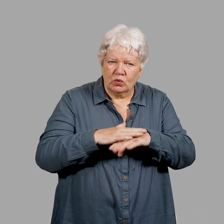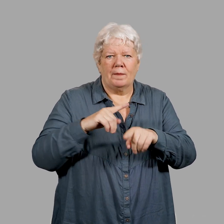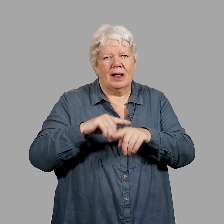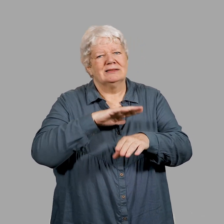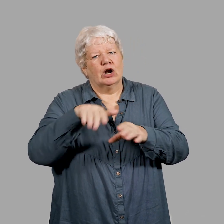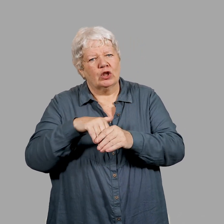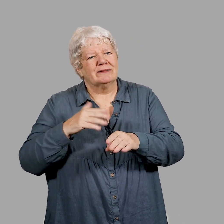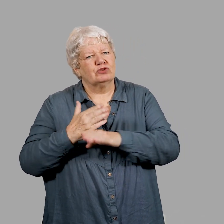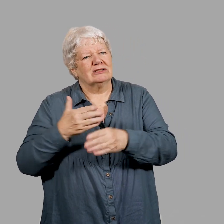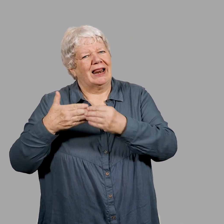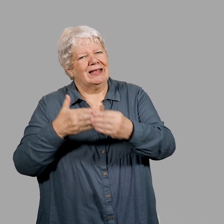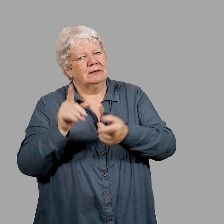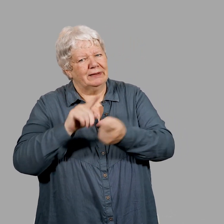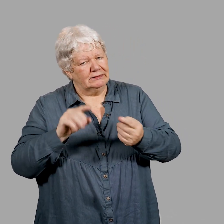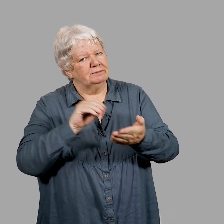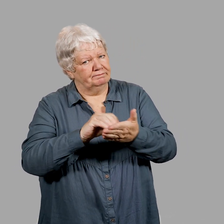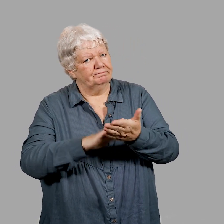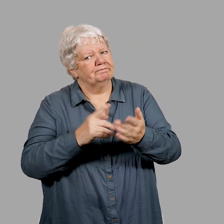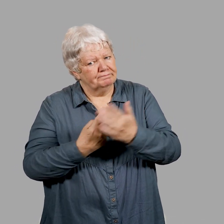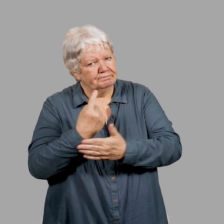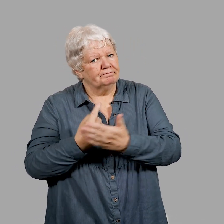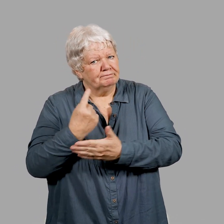and inclusive practice leads meetings.